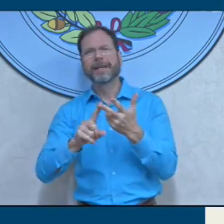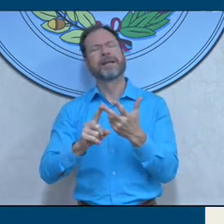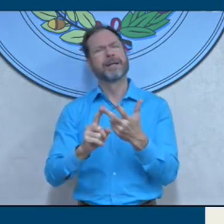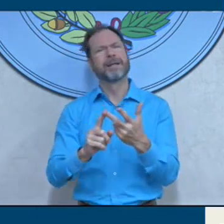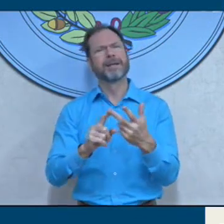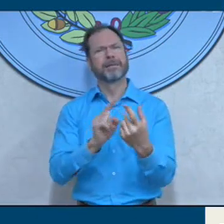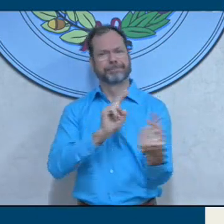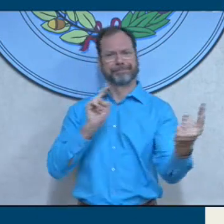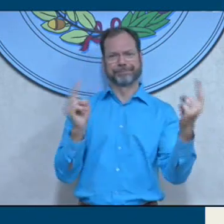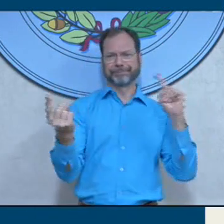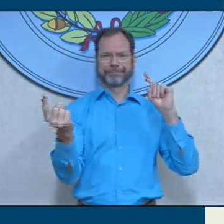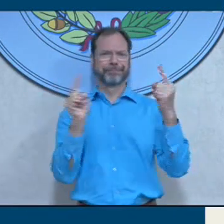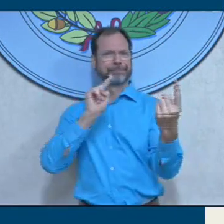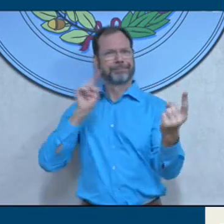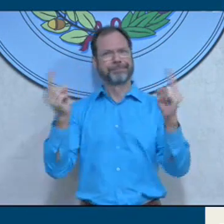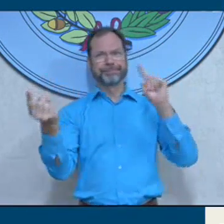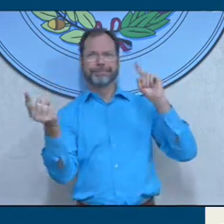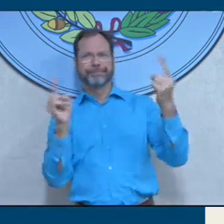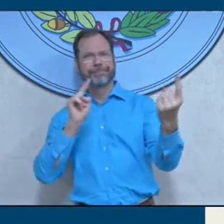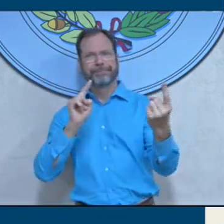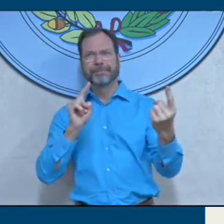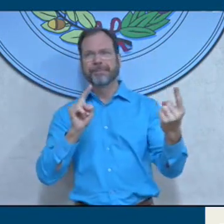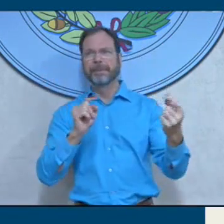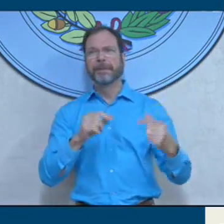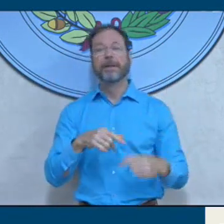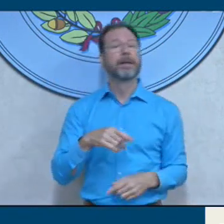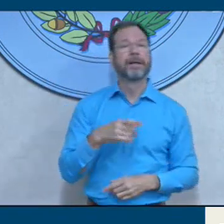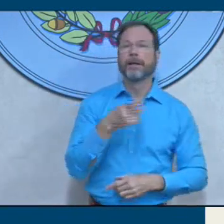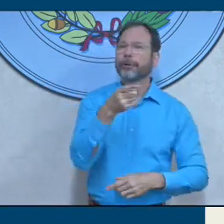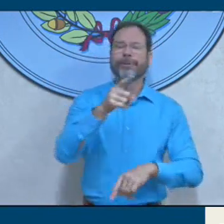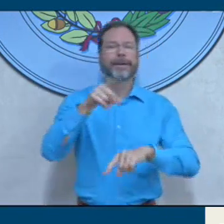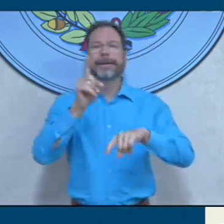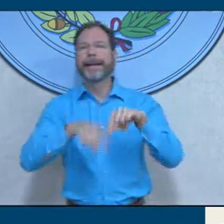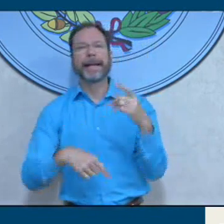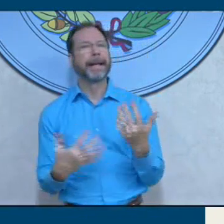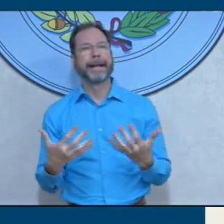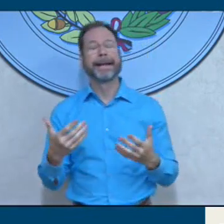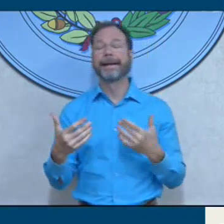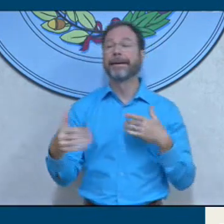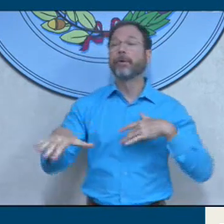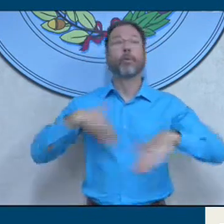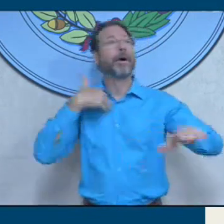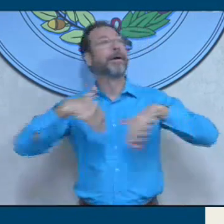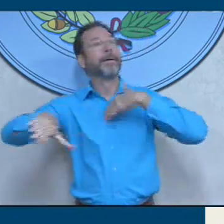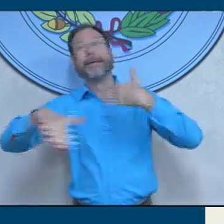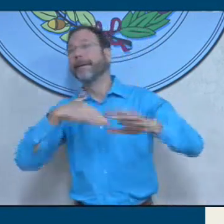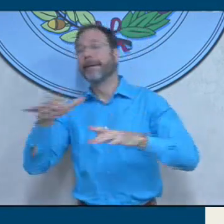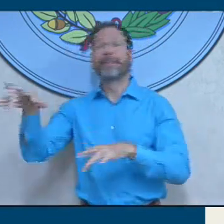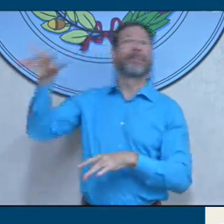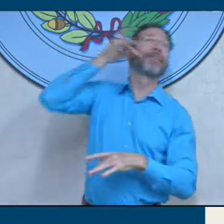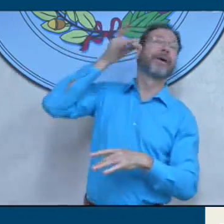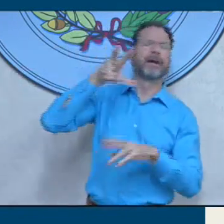TO IS TO USE FREQUENT HAND SANITIZING AND 3 IS TO MAINTAIN THESE SAFE DISTANCING